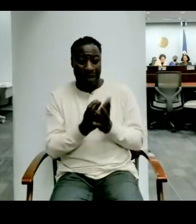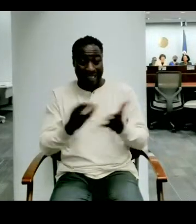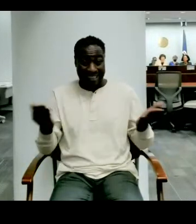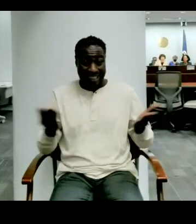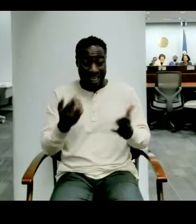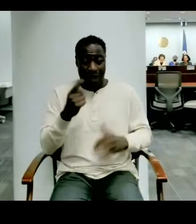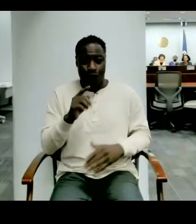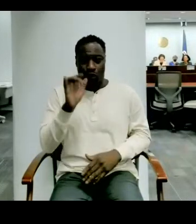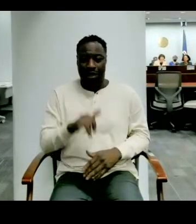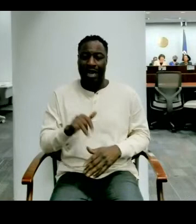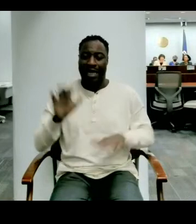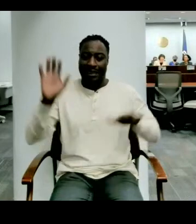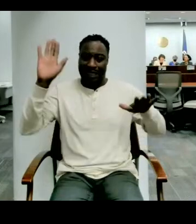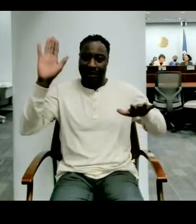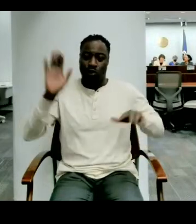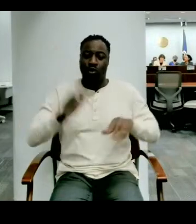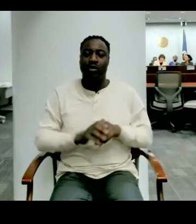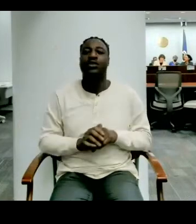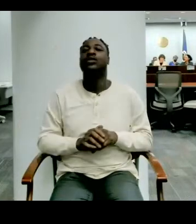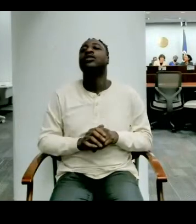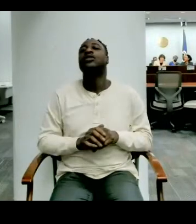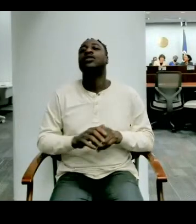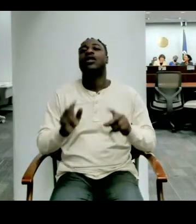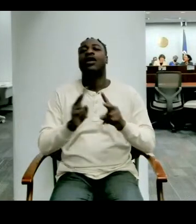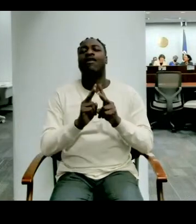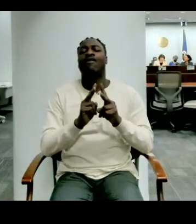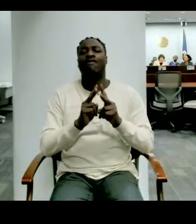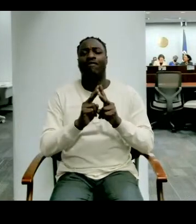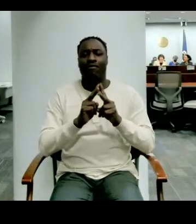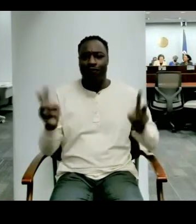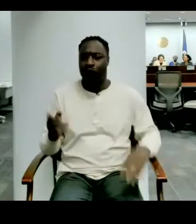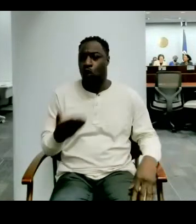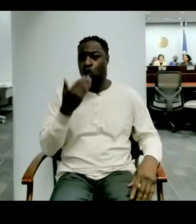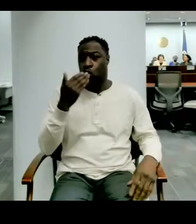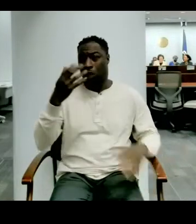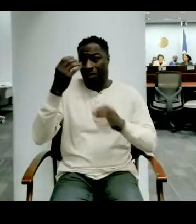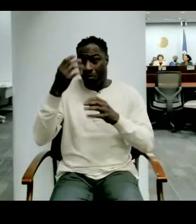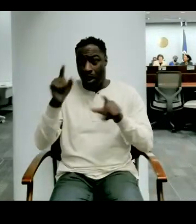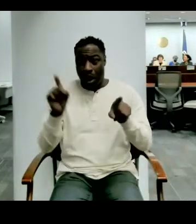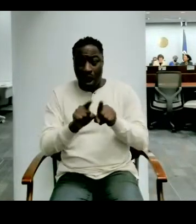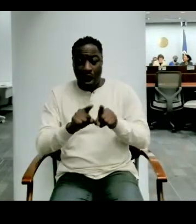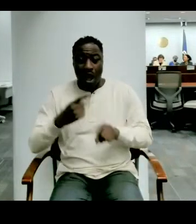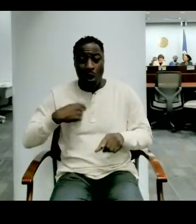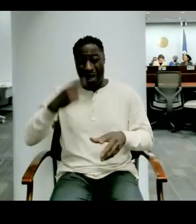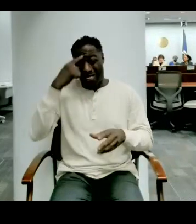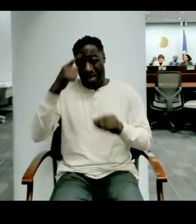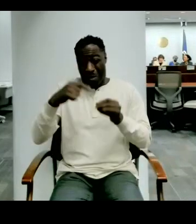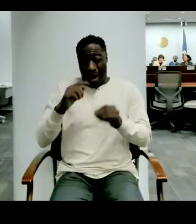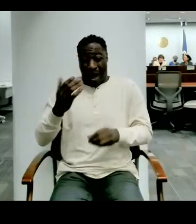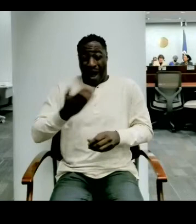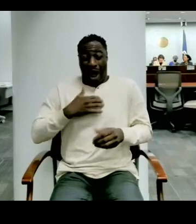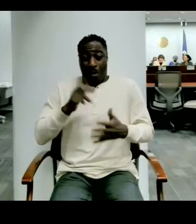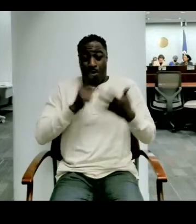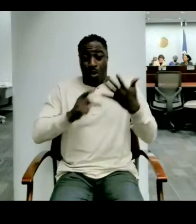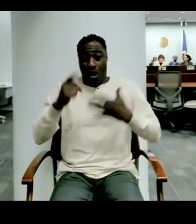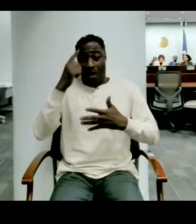testimony. This is very insightful as we think about our priorities for the next five years. Um,